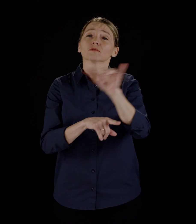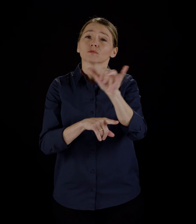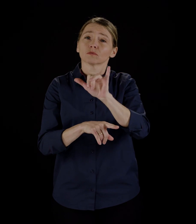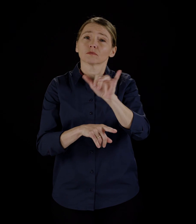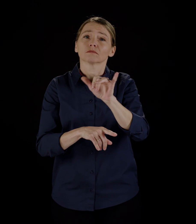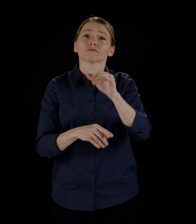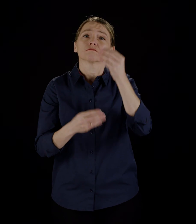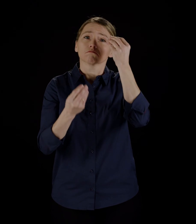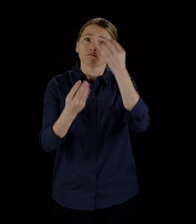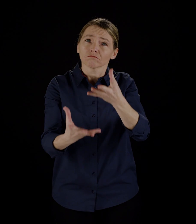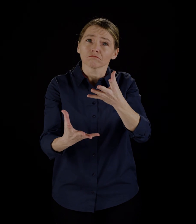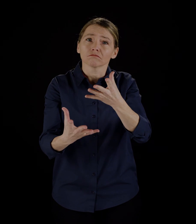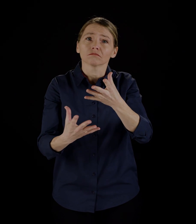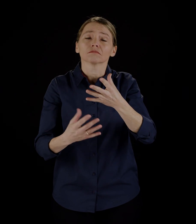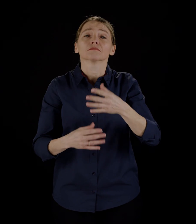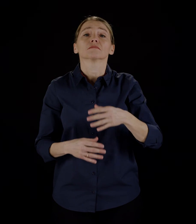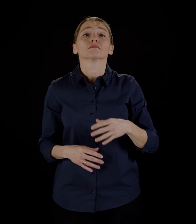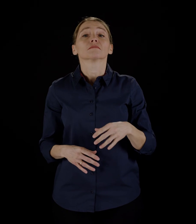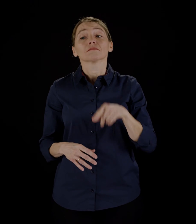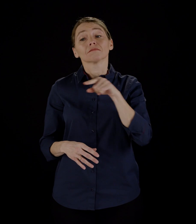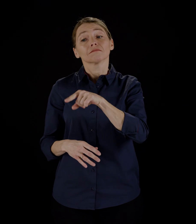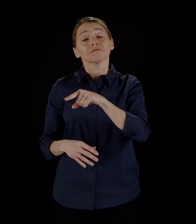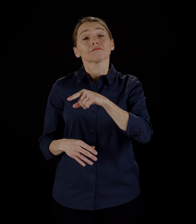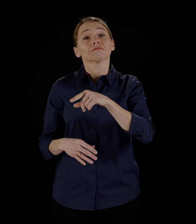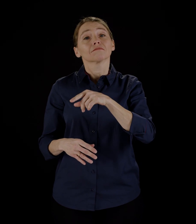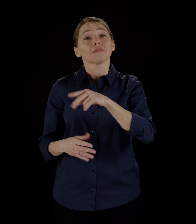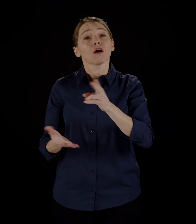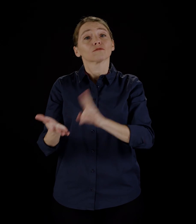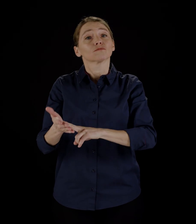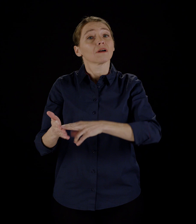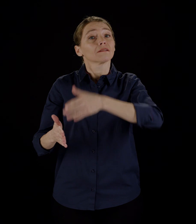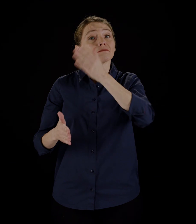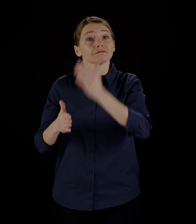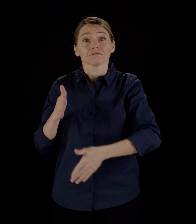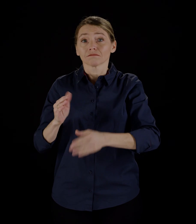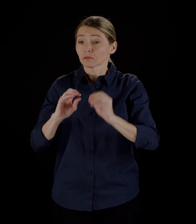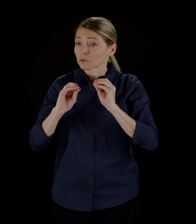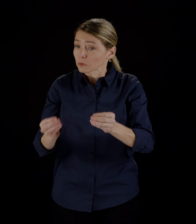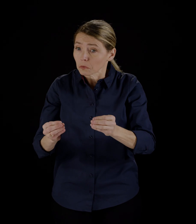This is also known as an Indeterminate Contract or No-term Contract.